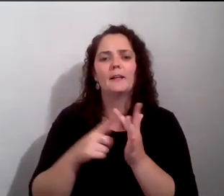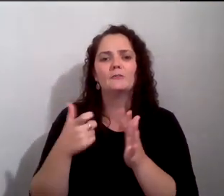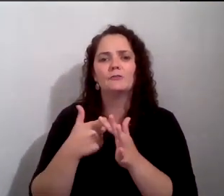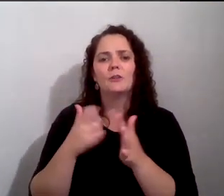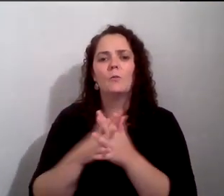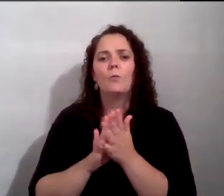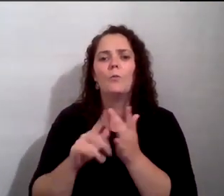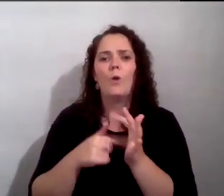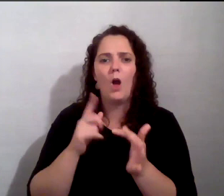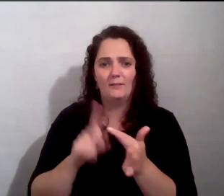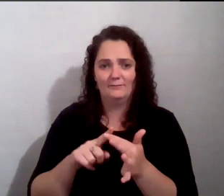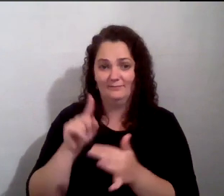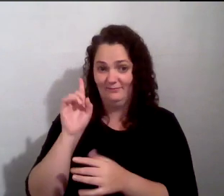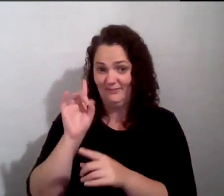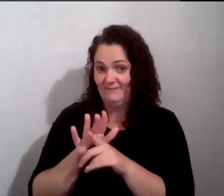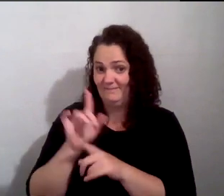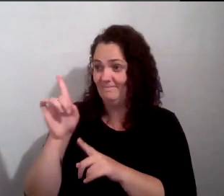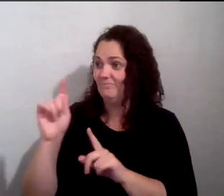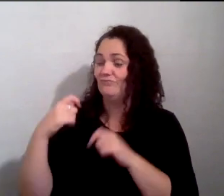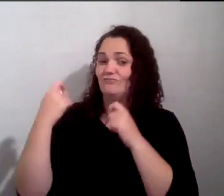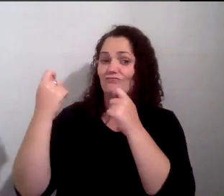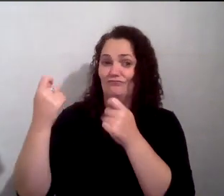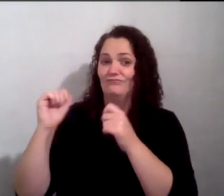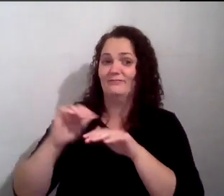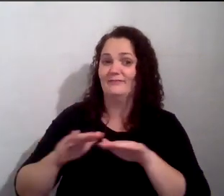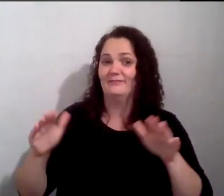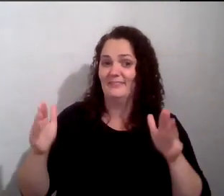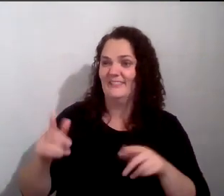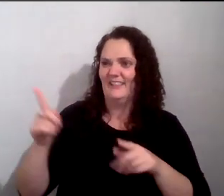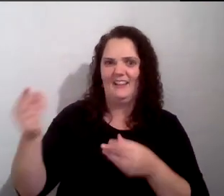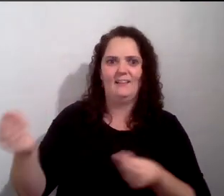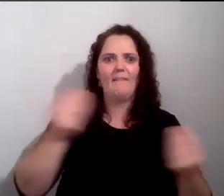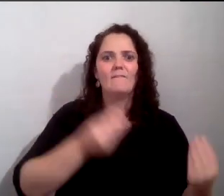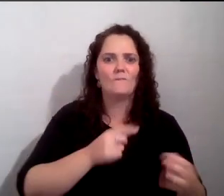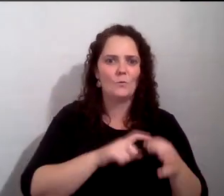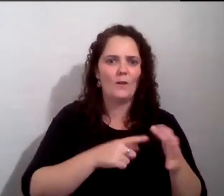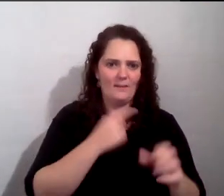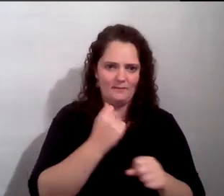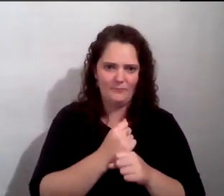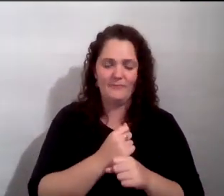writing desk for many years and White was very much an